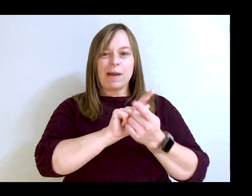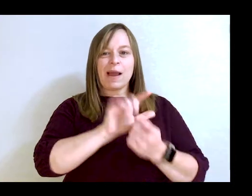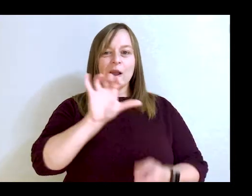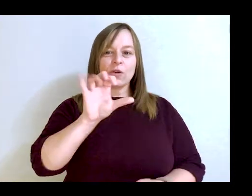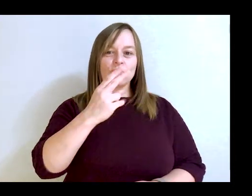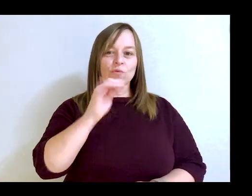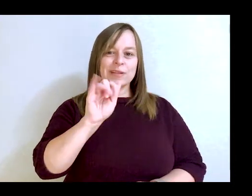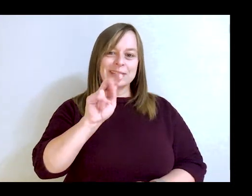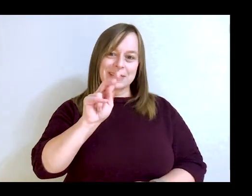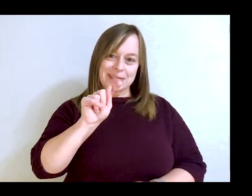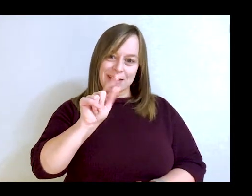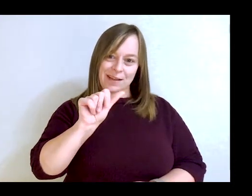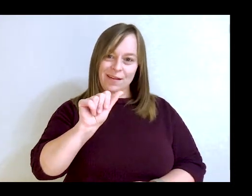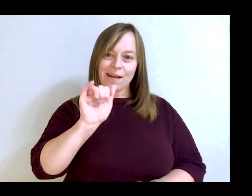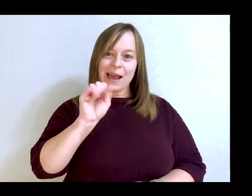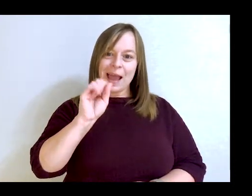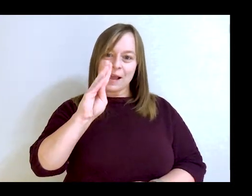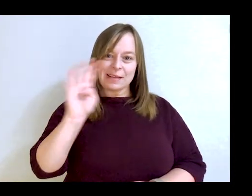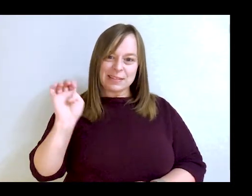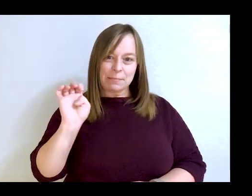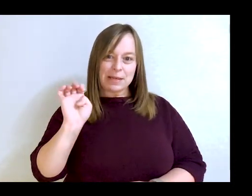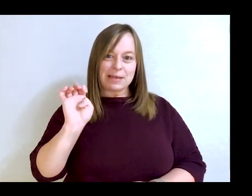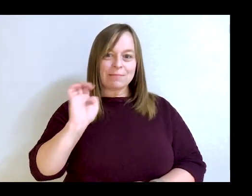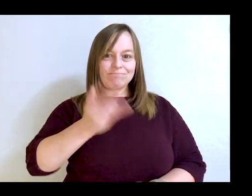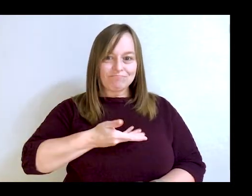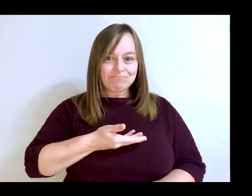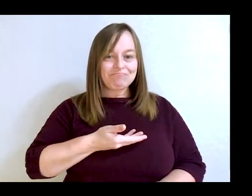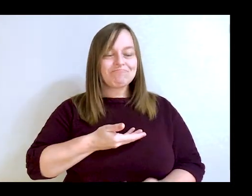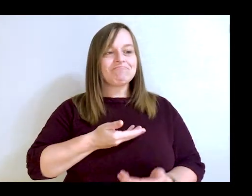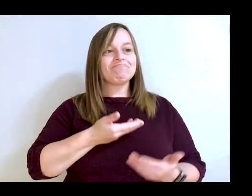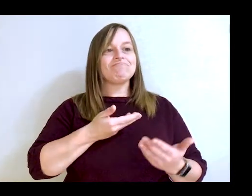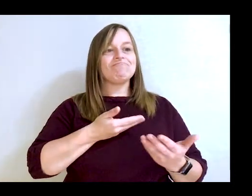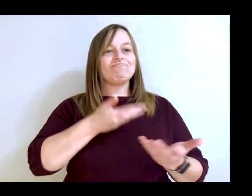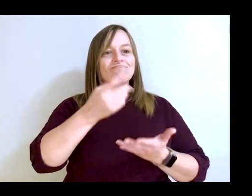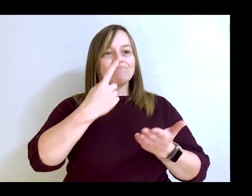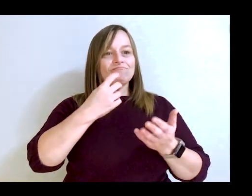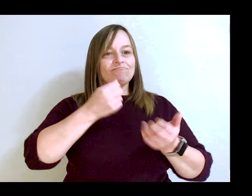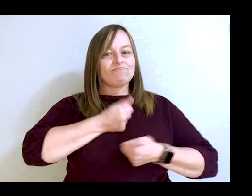Christina Asbee was introduced. She introduced herself to me and she was